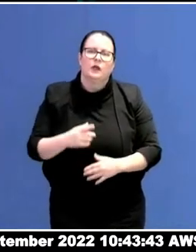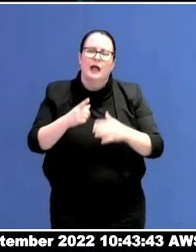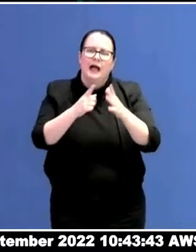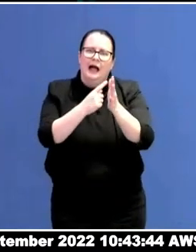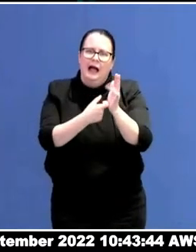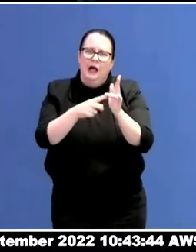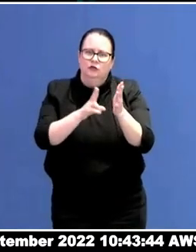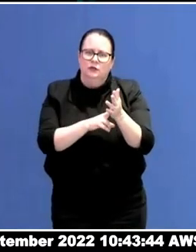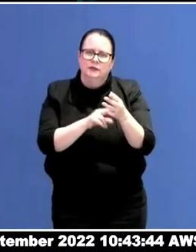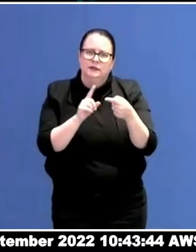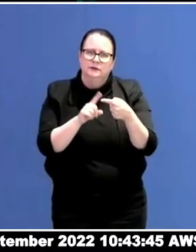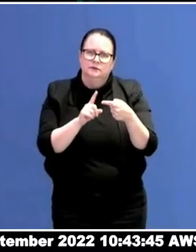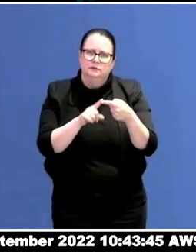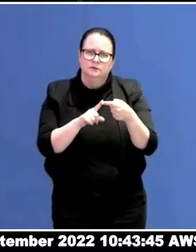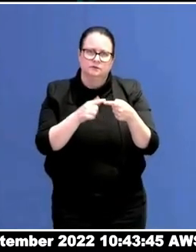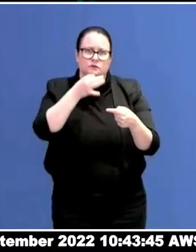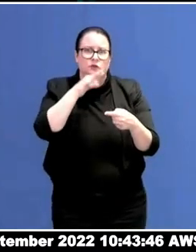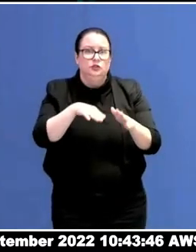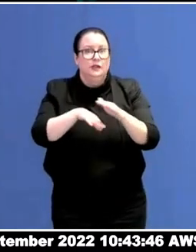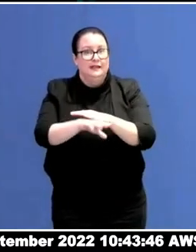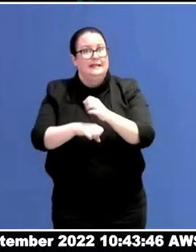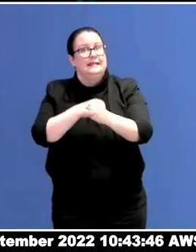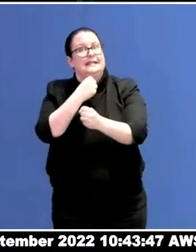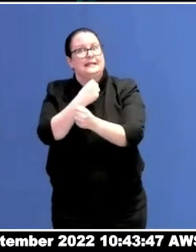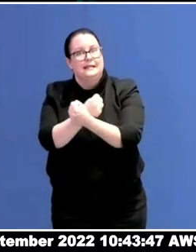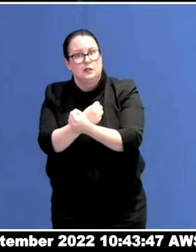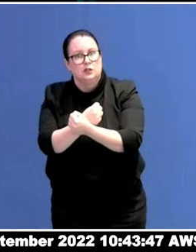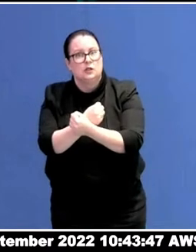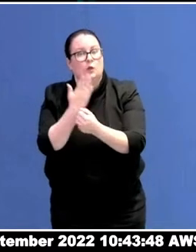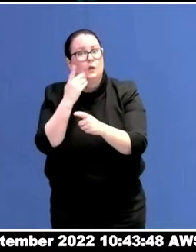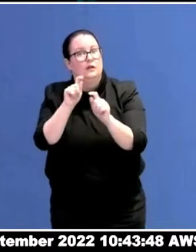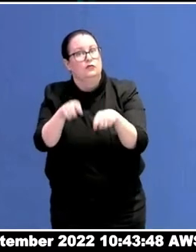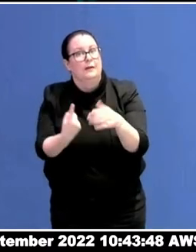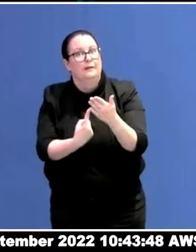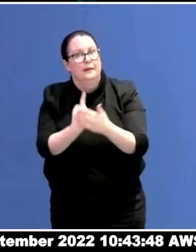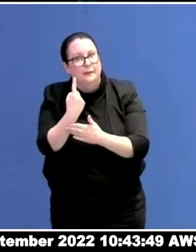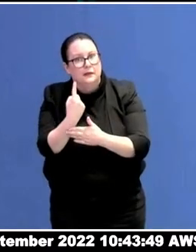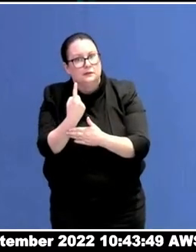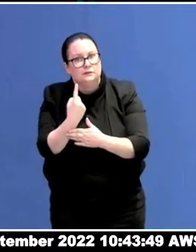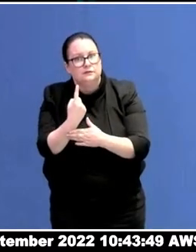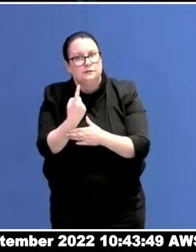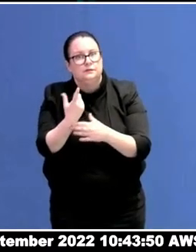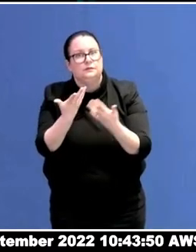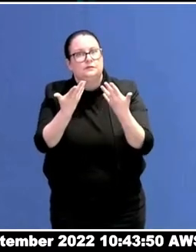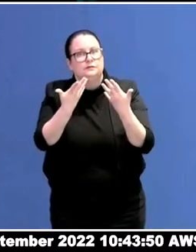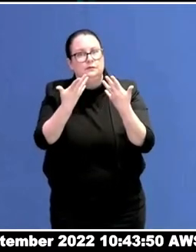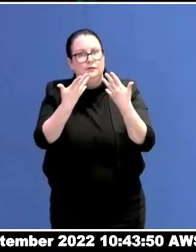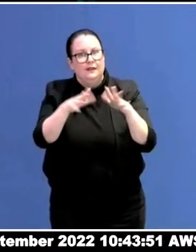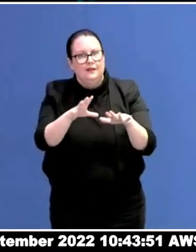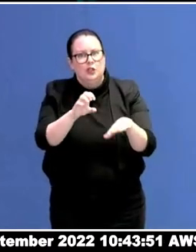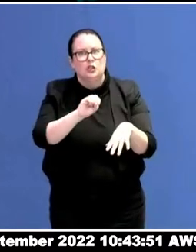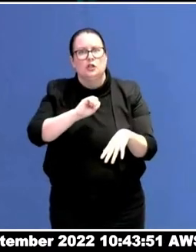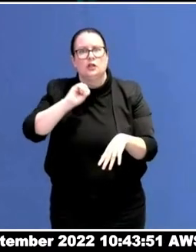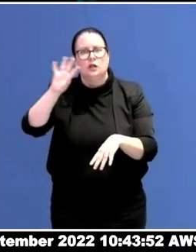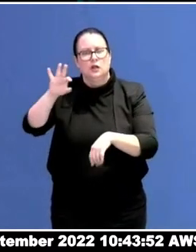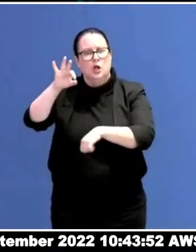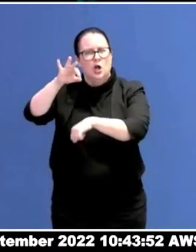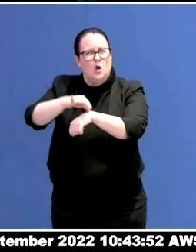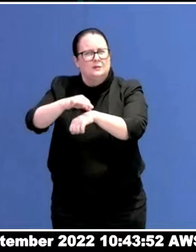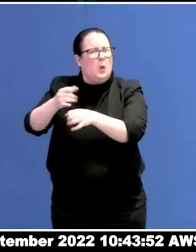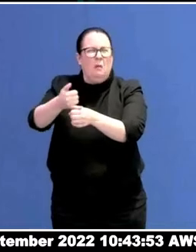in detention, was raped, after that he was taken to the hospital ward or a medical unit